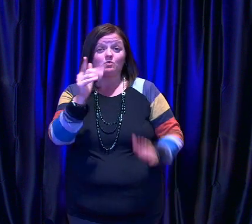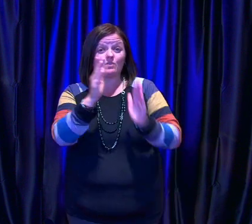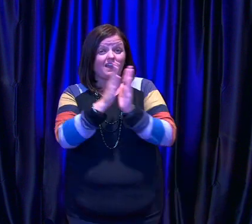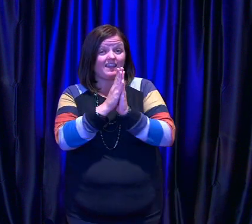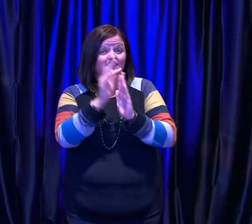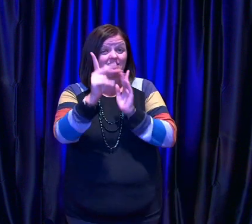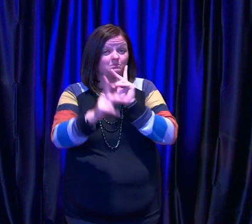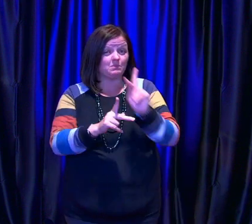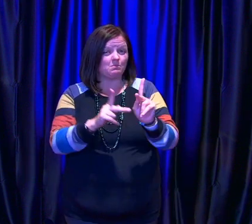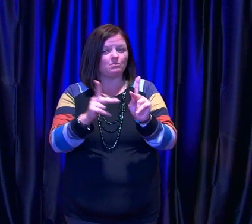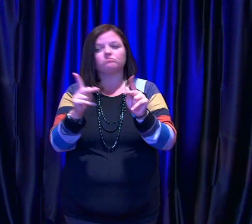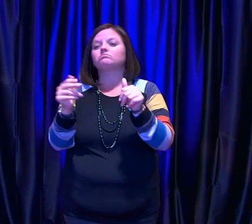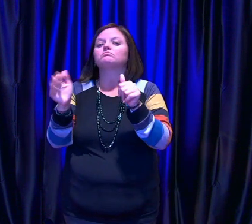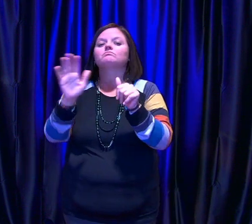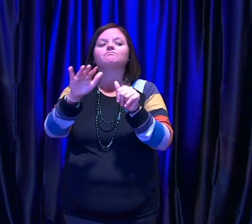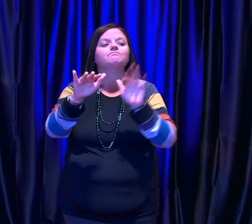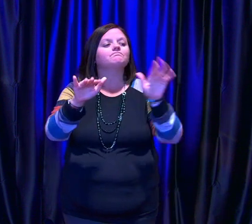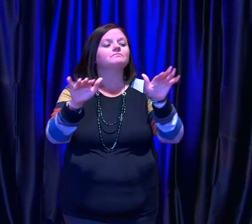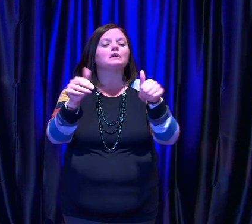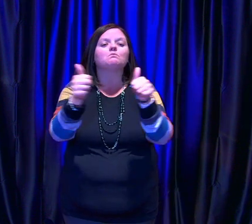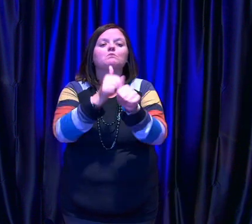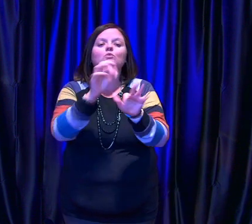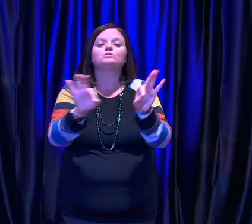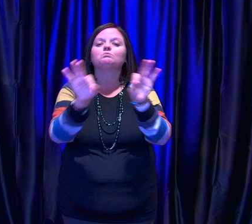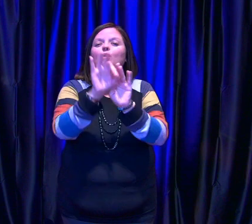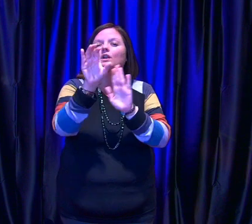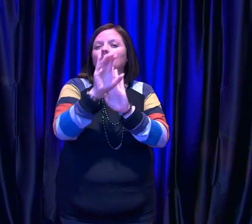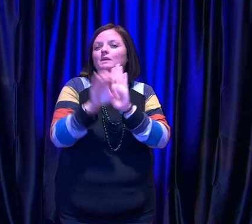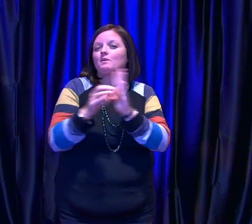most important commandment was most would probably say